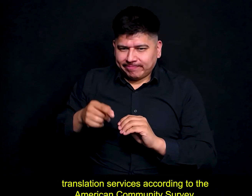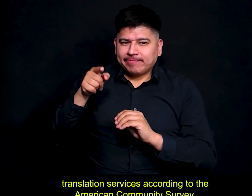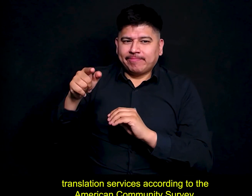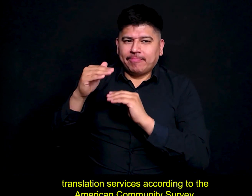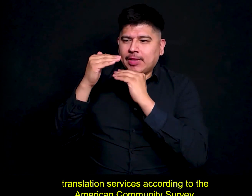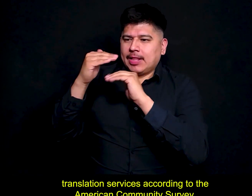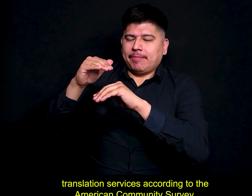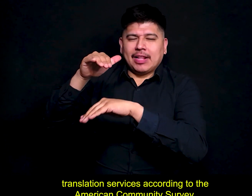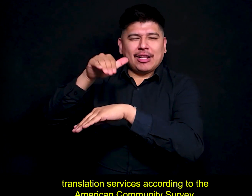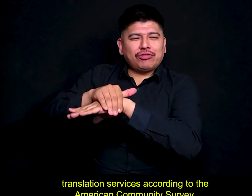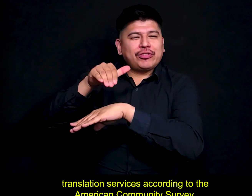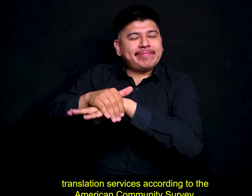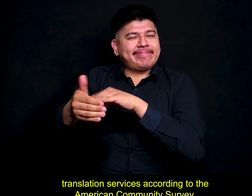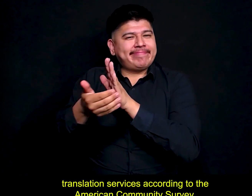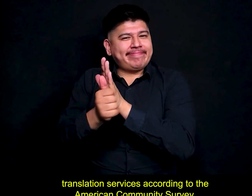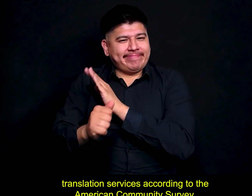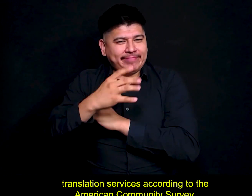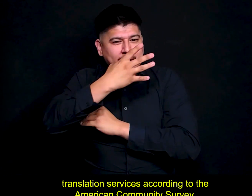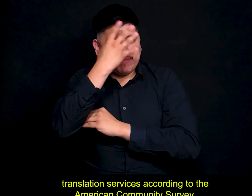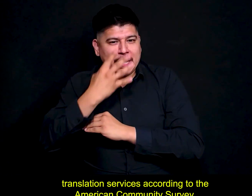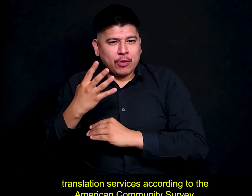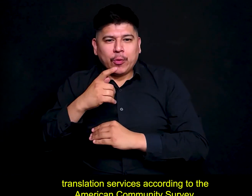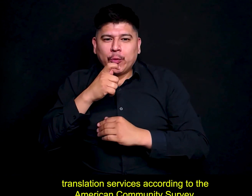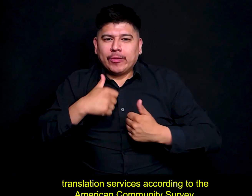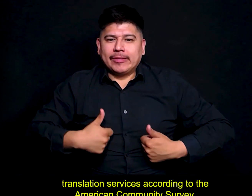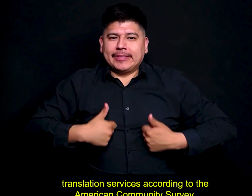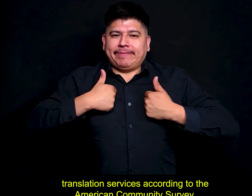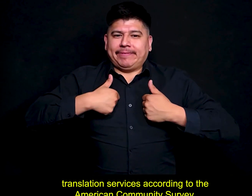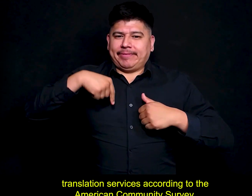translation services according to the American Community Survey,